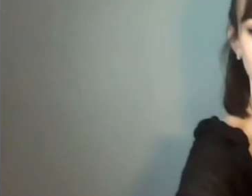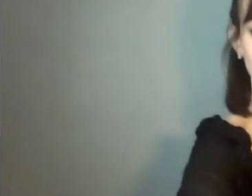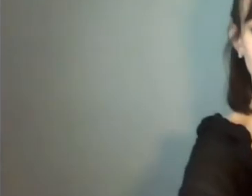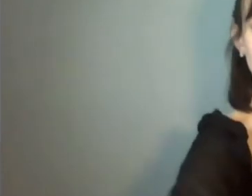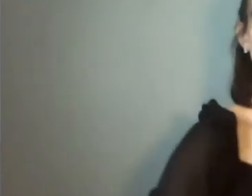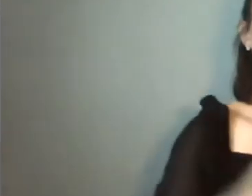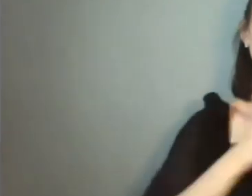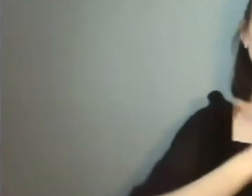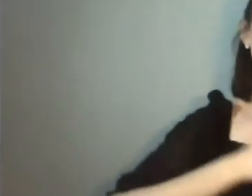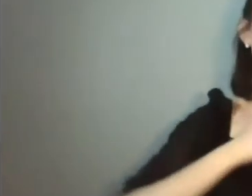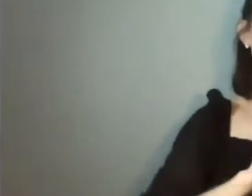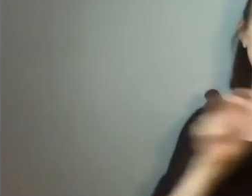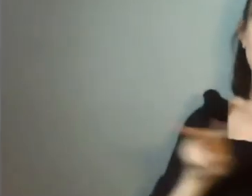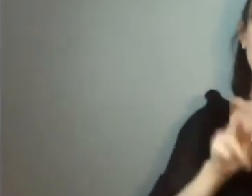I hope you can hear me? >>: Yes, we can indeed.